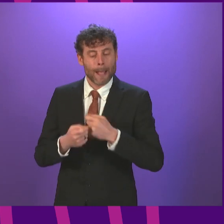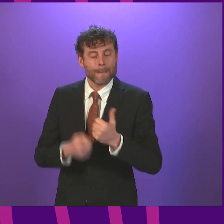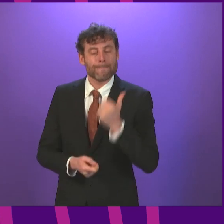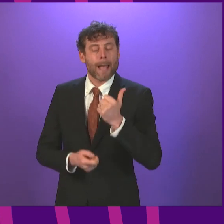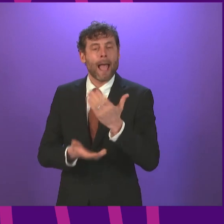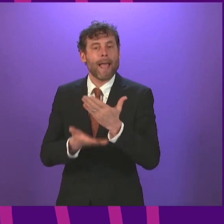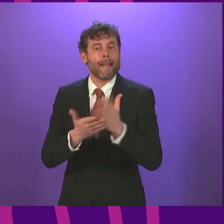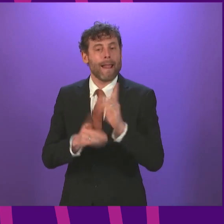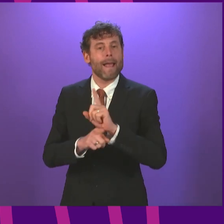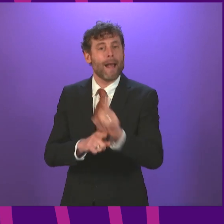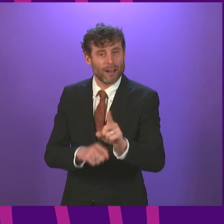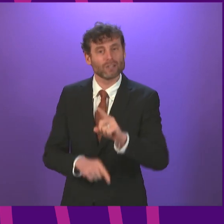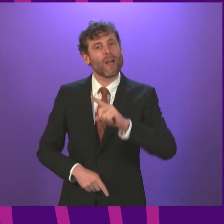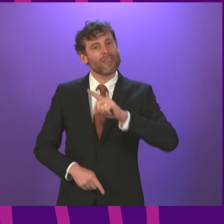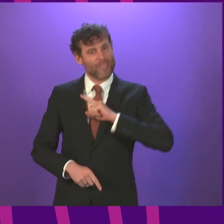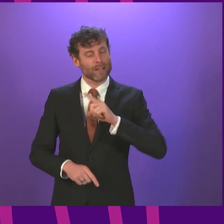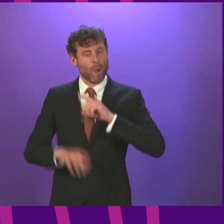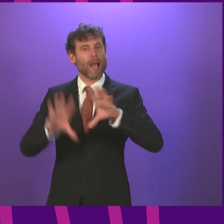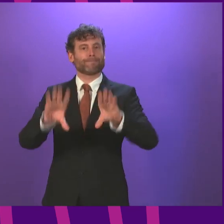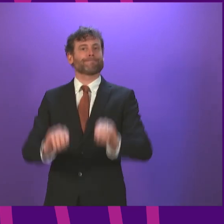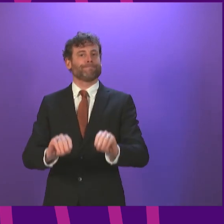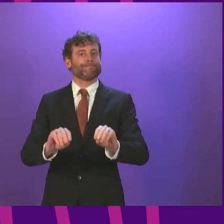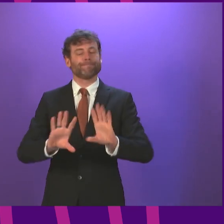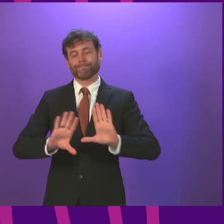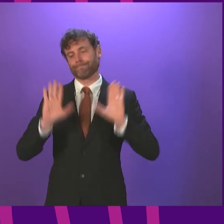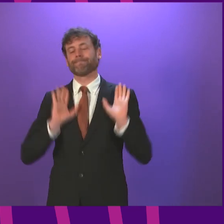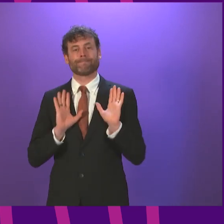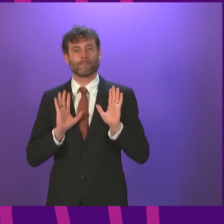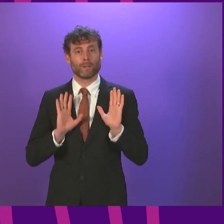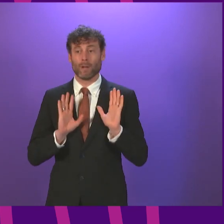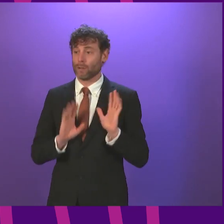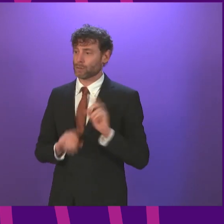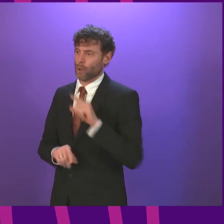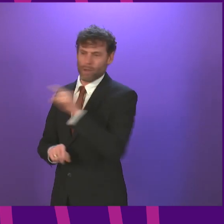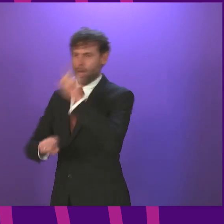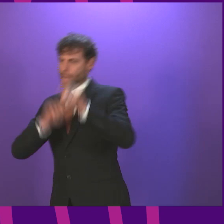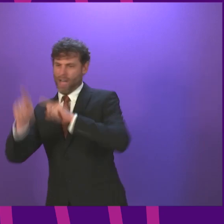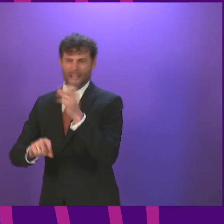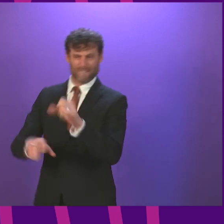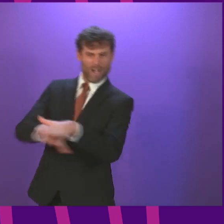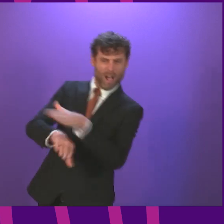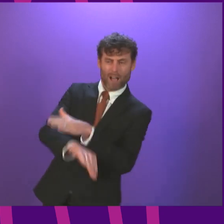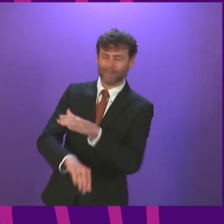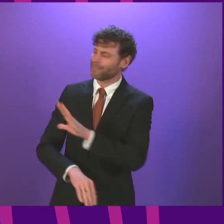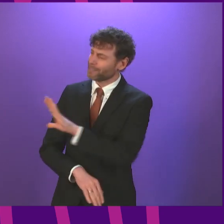had to be conceded. Perhaps, instead of chasing phantoms, the Opposition should focus on what